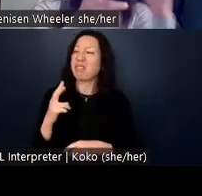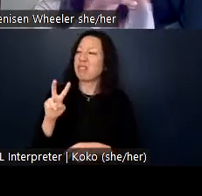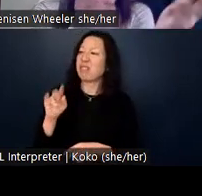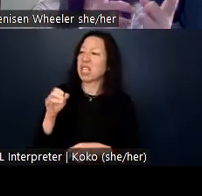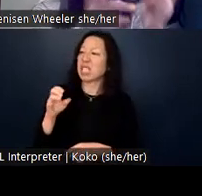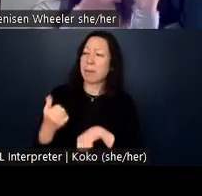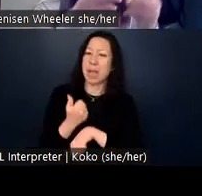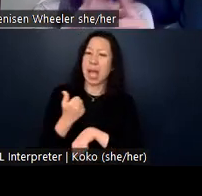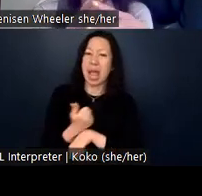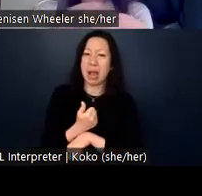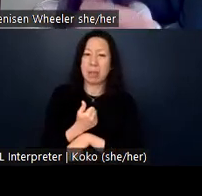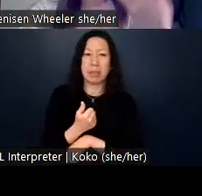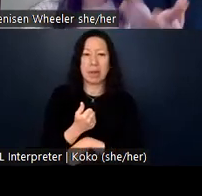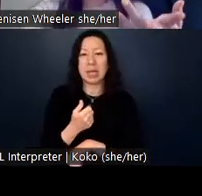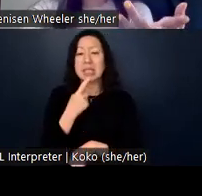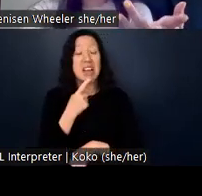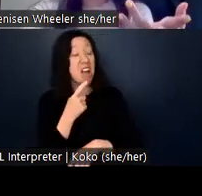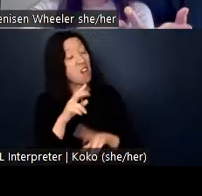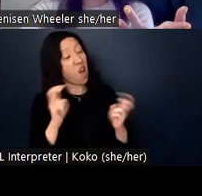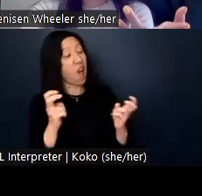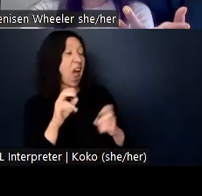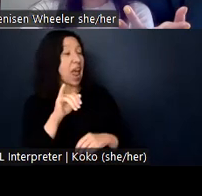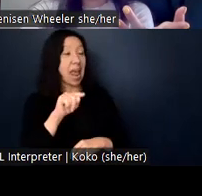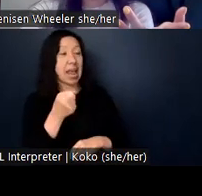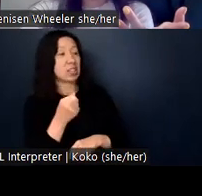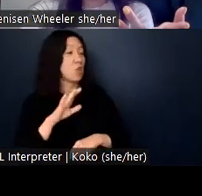as only say it's your fault. 13:28:07 But sometimes it's left direct application